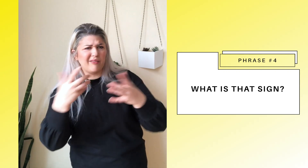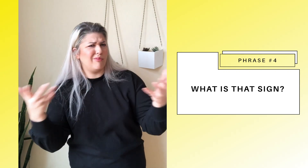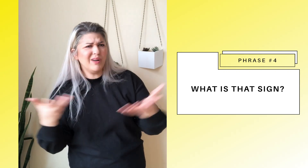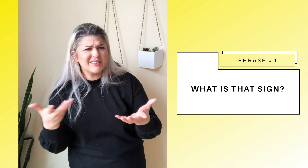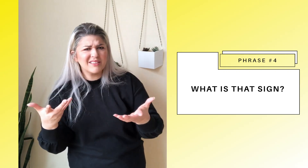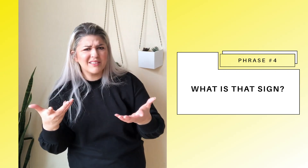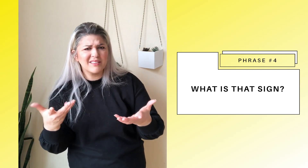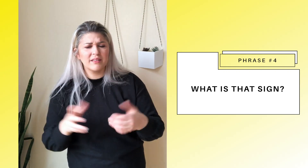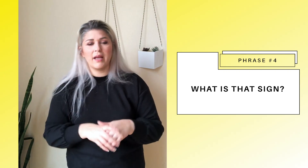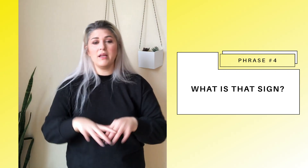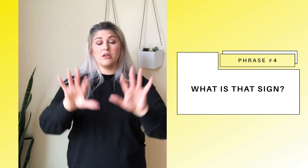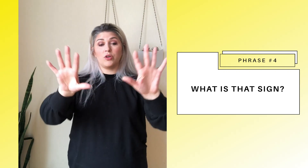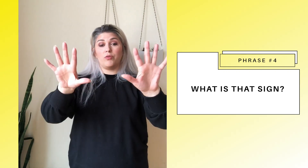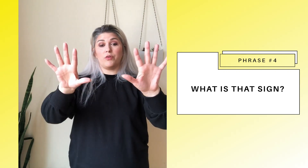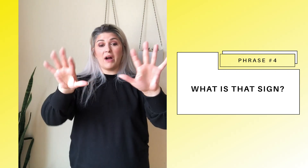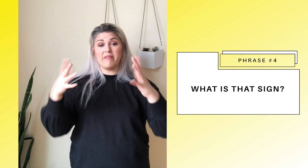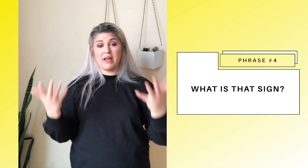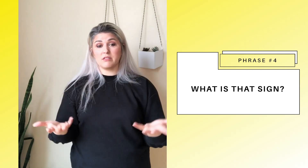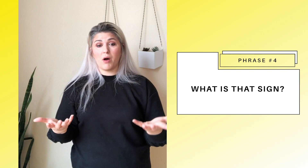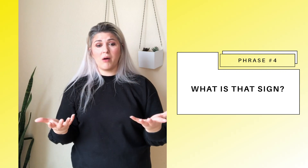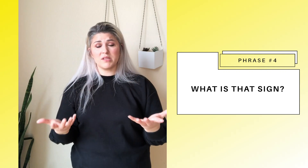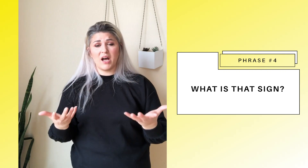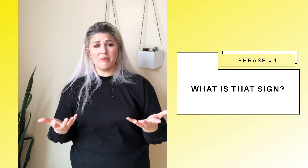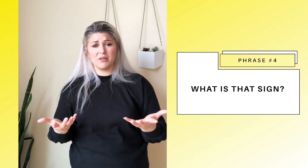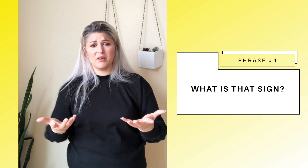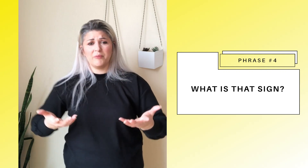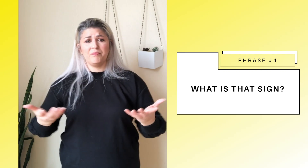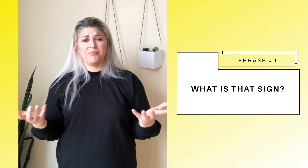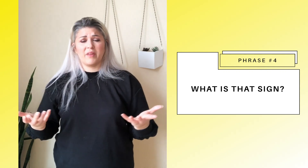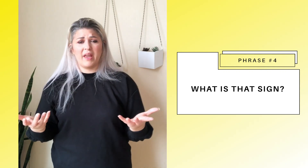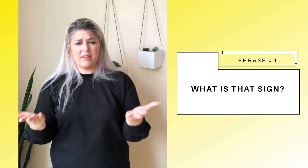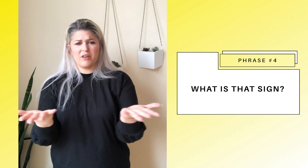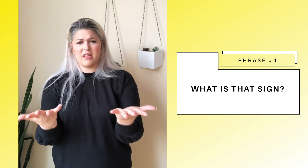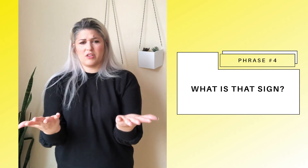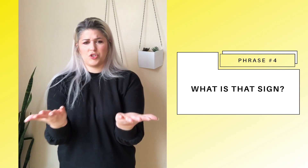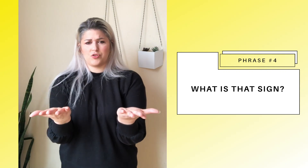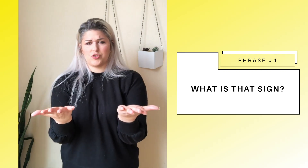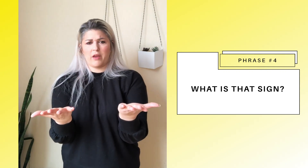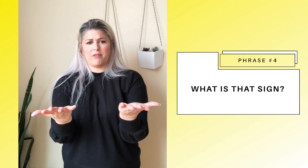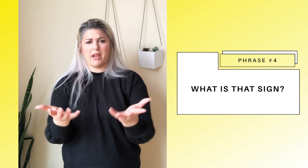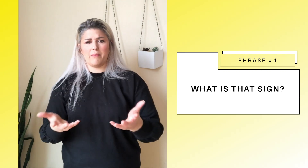That's I'm what, okay, so your five hands palms up and they're not like straight flat up.